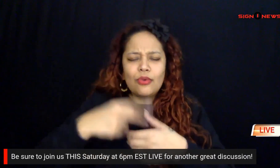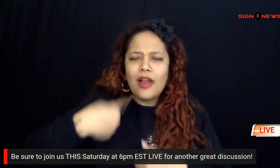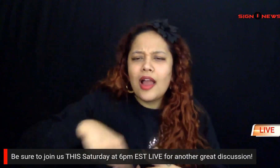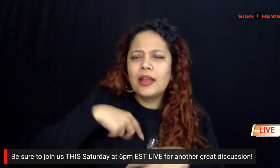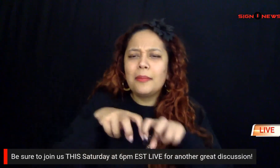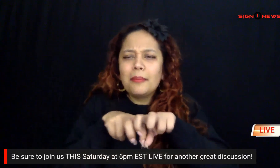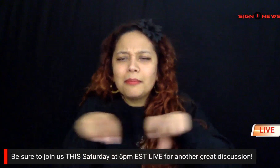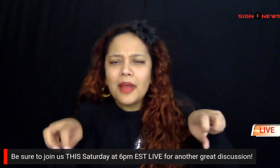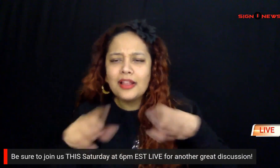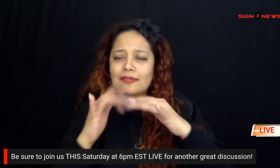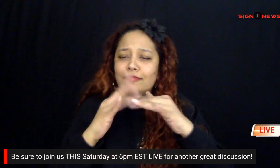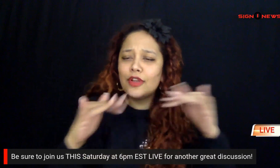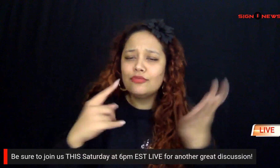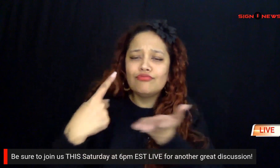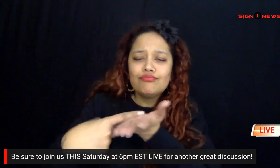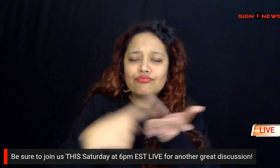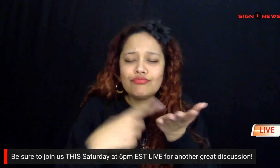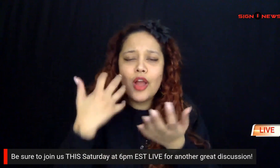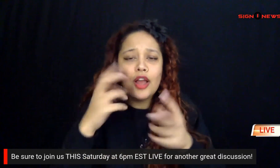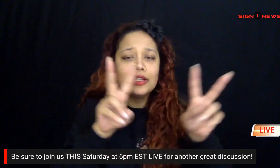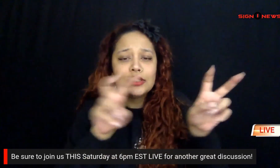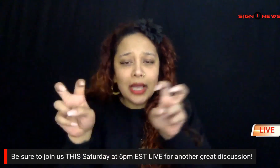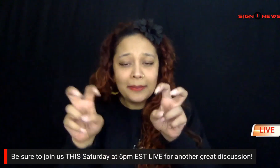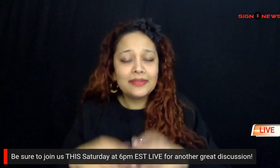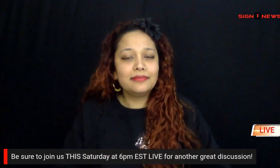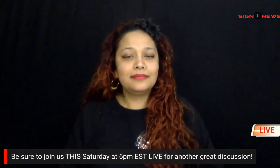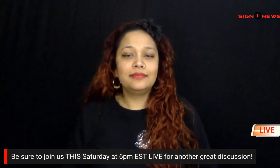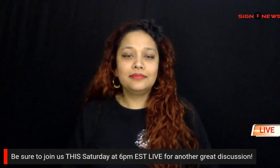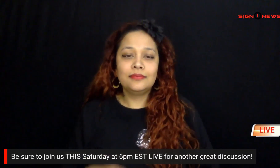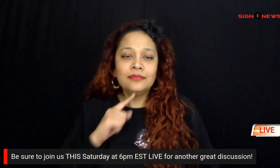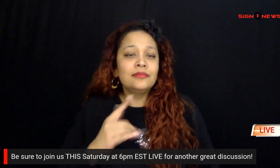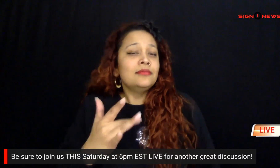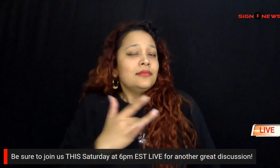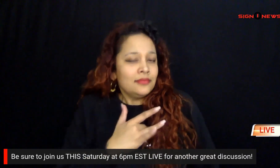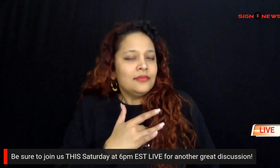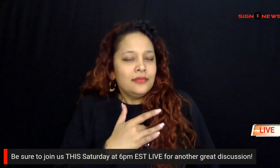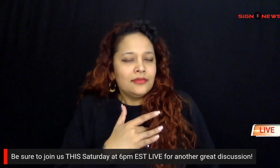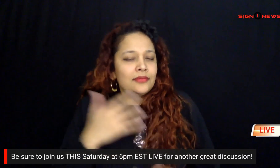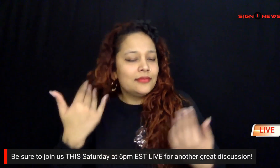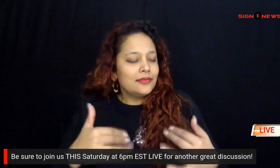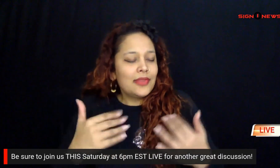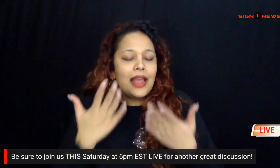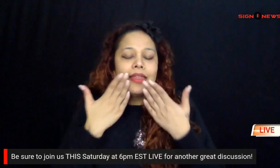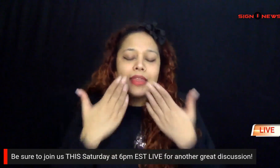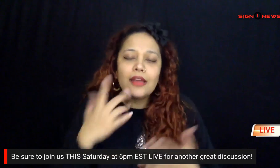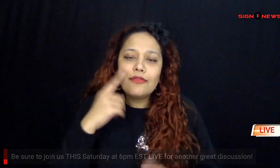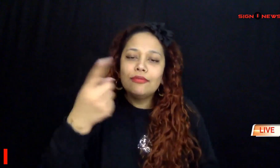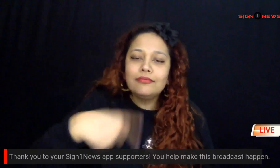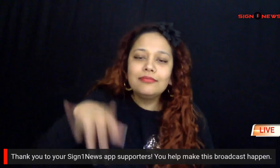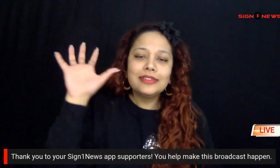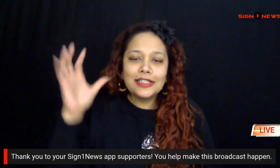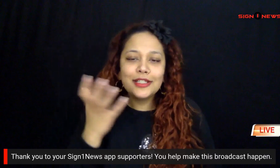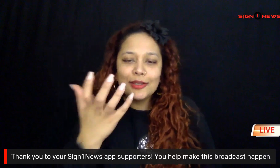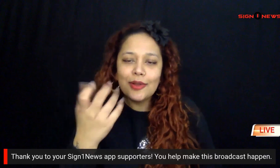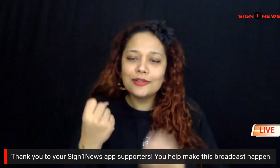join us for a live panel of diverse guests to discuss the hot topics of the week a big thank